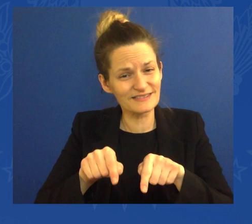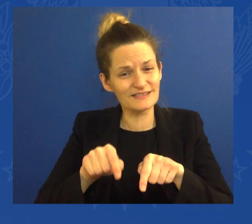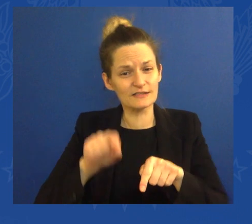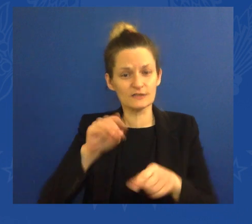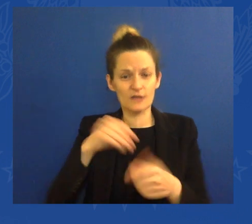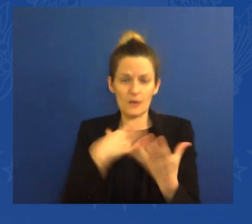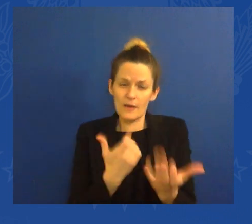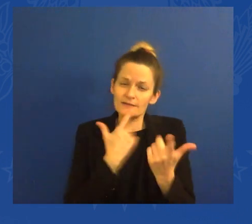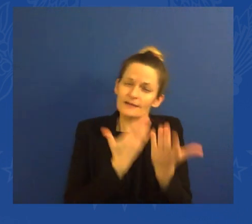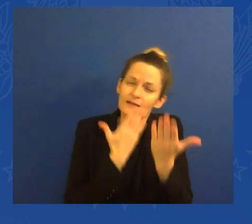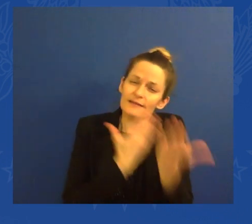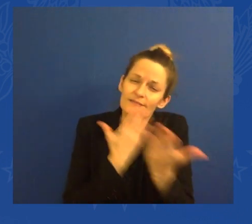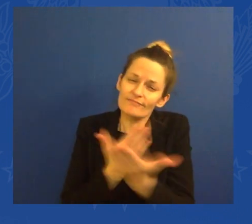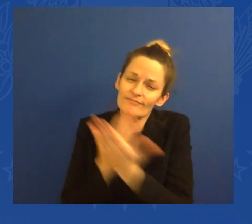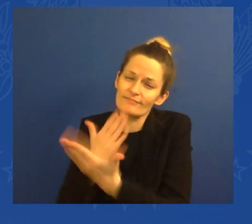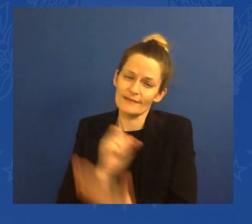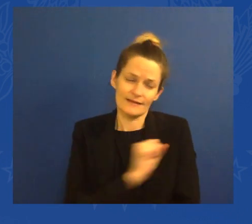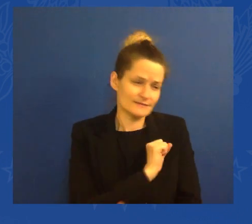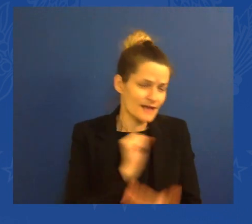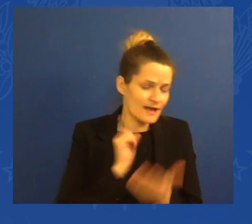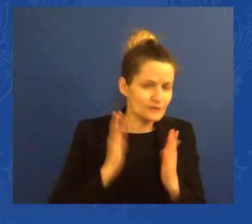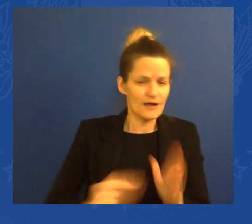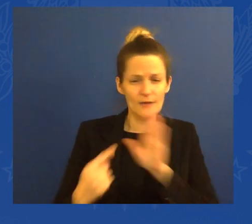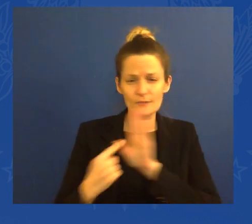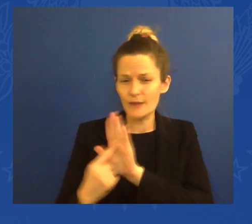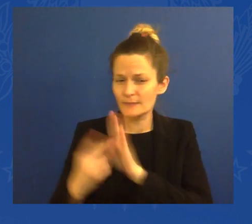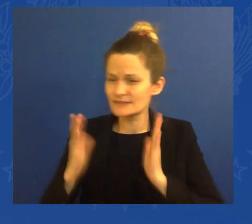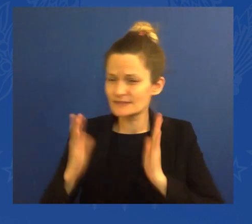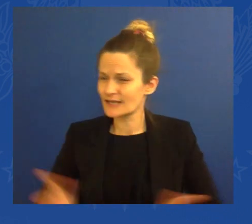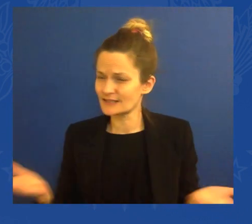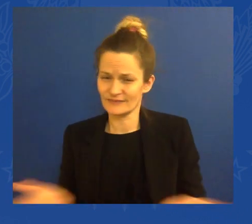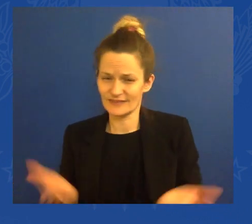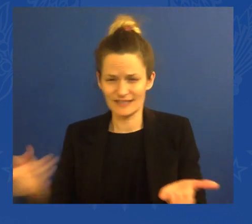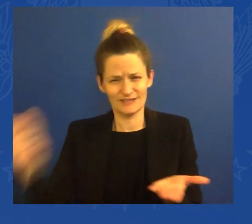lead the charge. When I signed that infrastructure law 100 days ago,